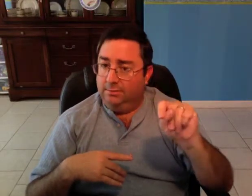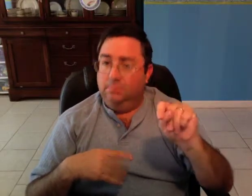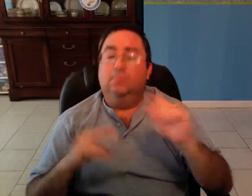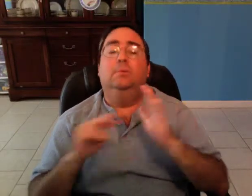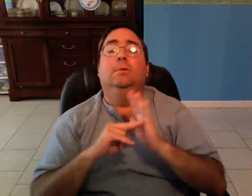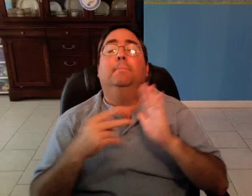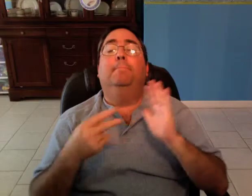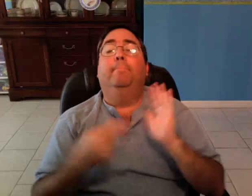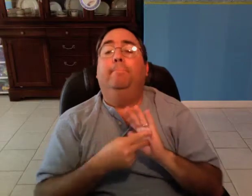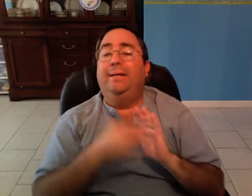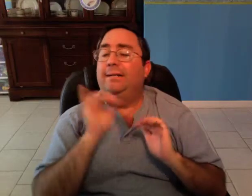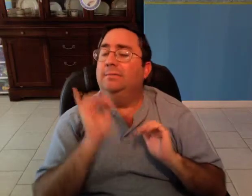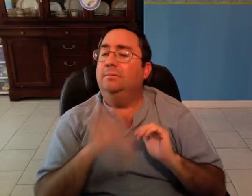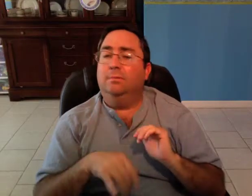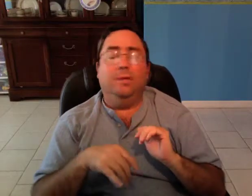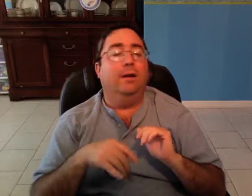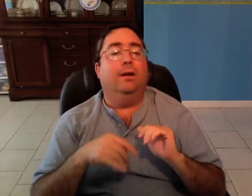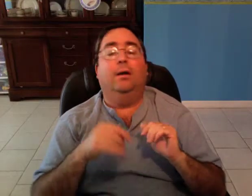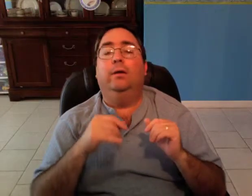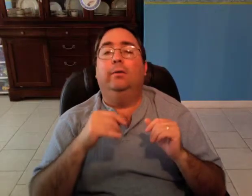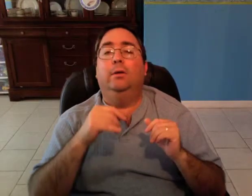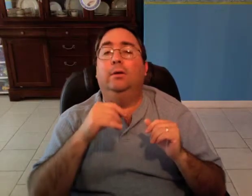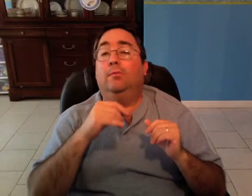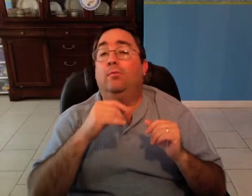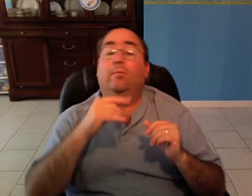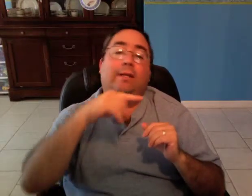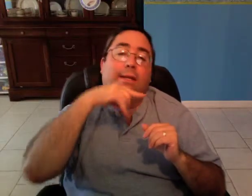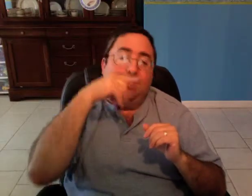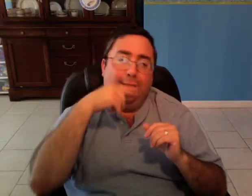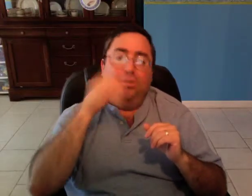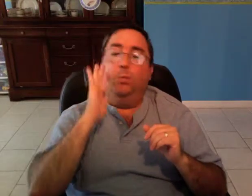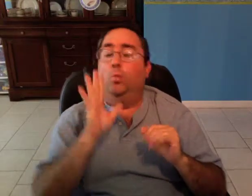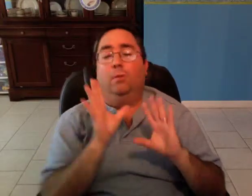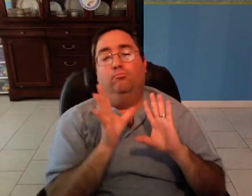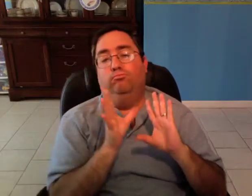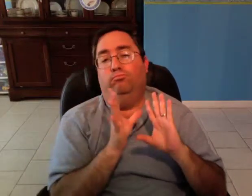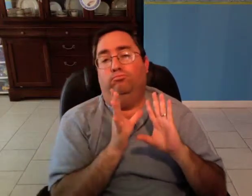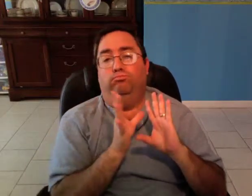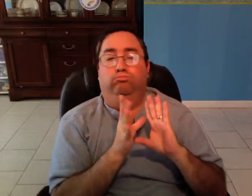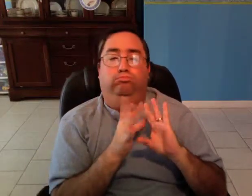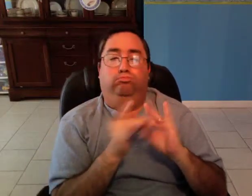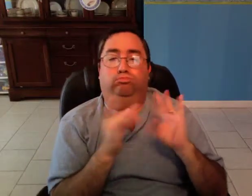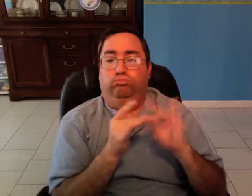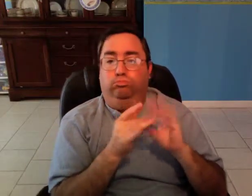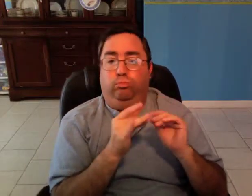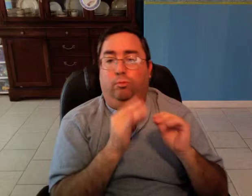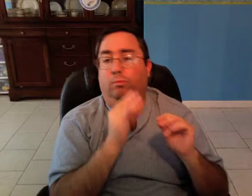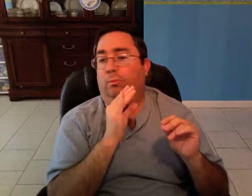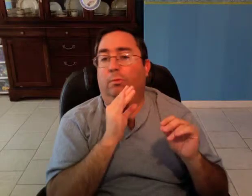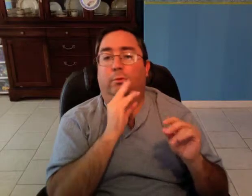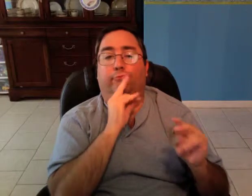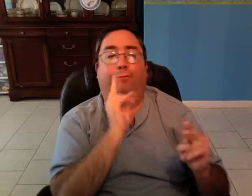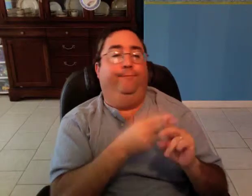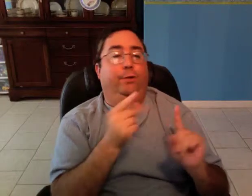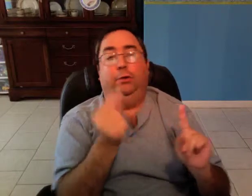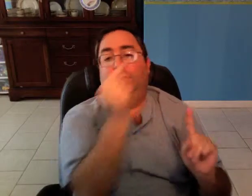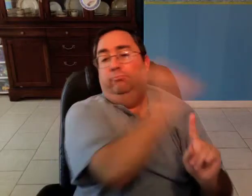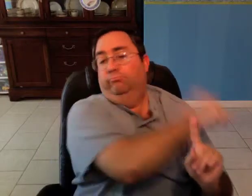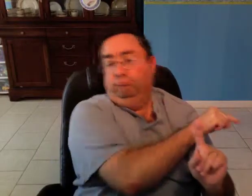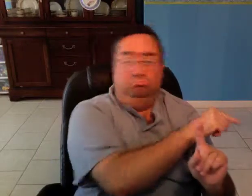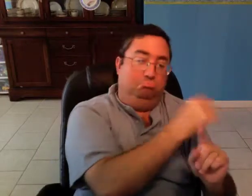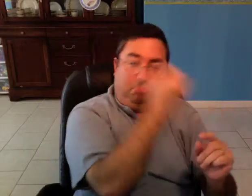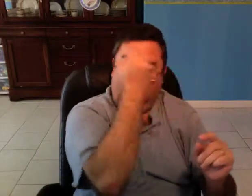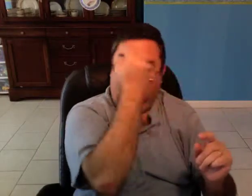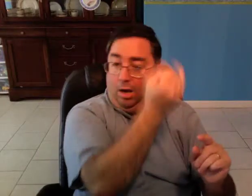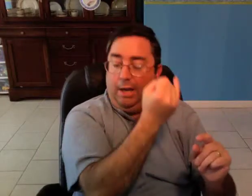in that ideas not previously mentioned could be referenced,